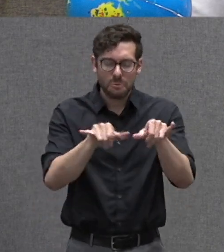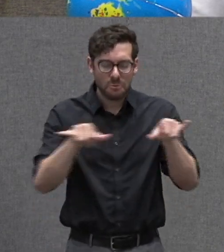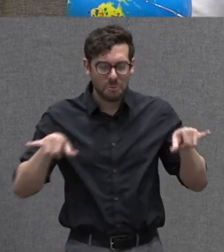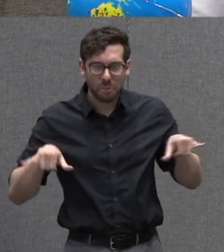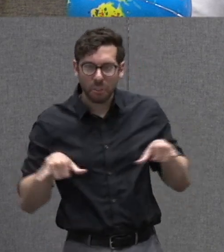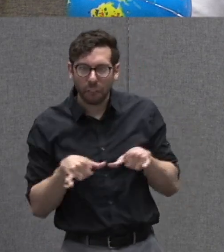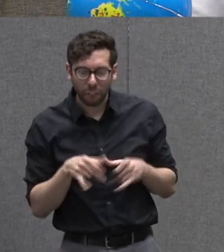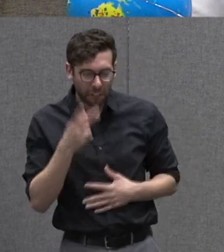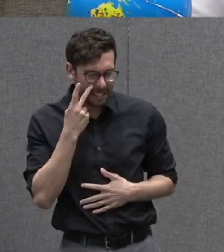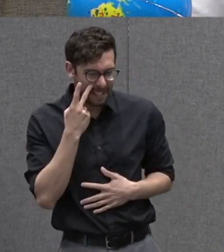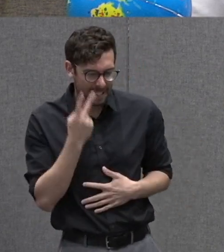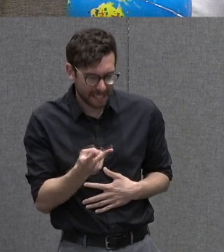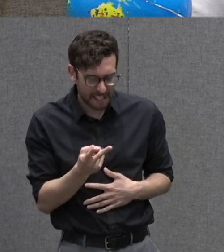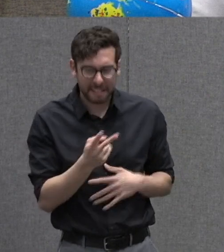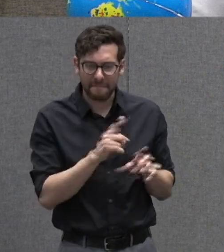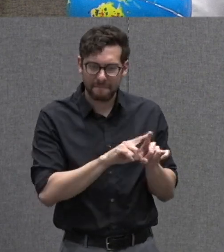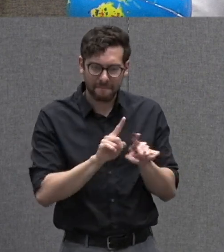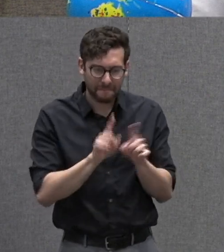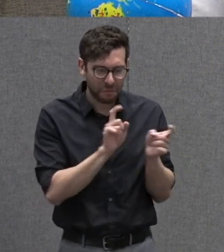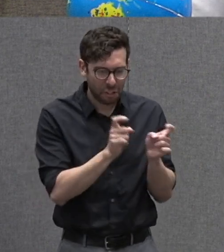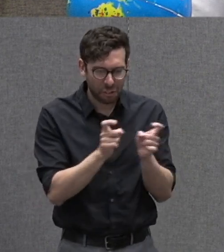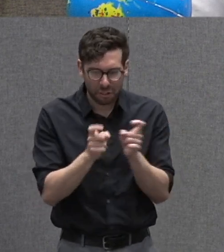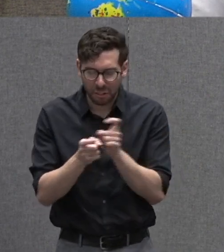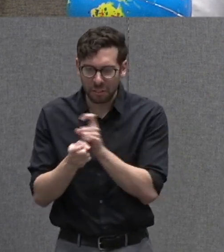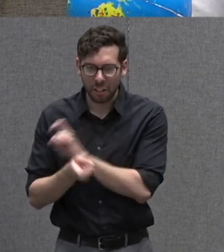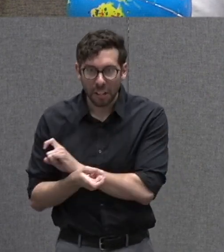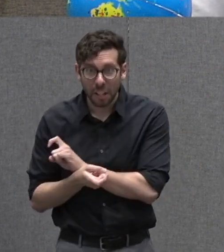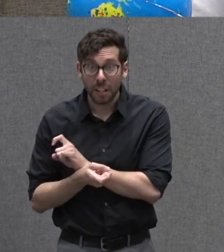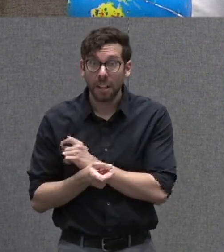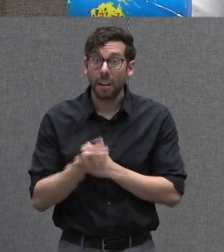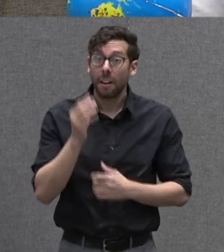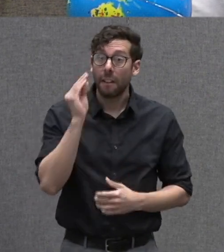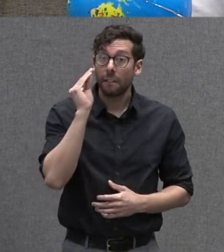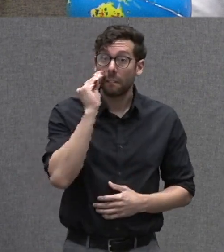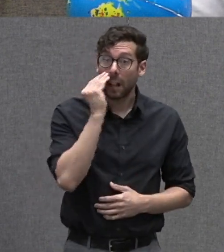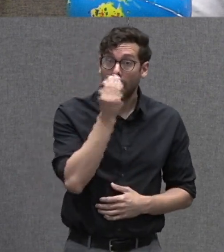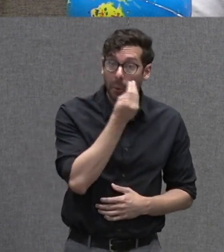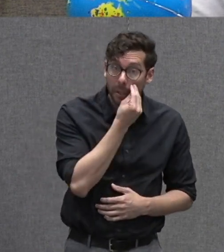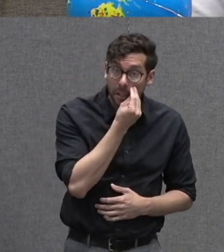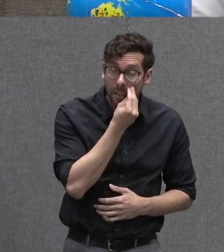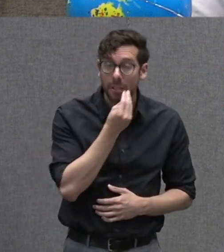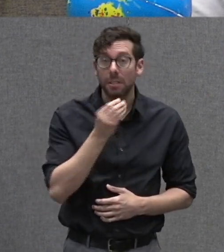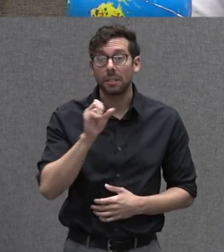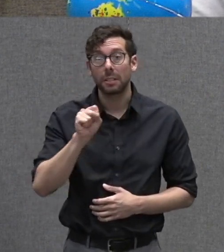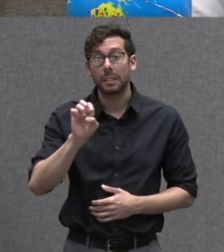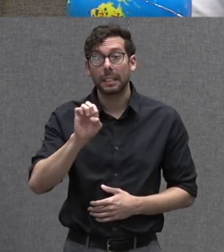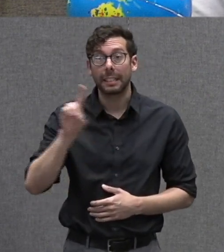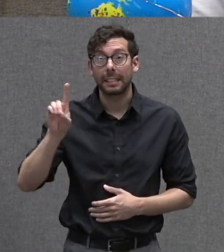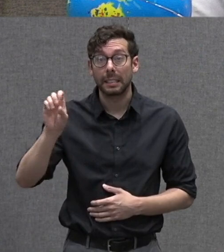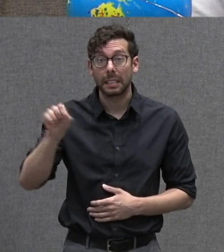You could probably do this same thing with flowers or seeds that you've planted in the ground, into the earth.